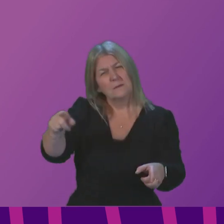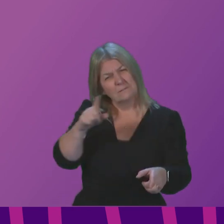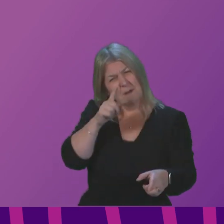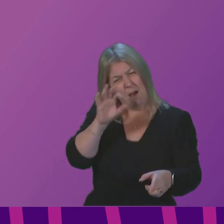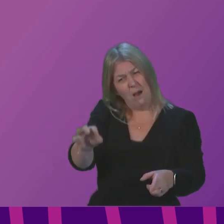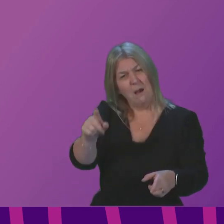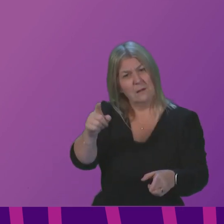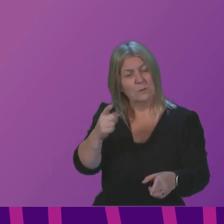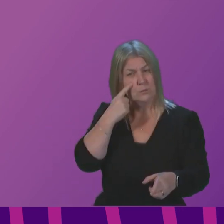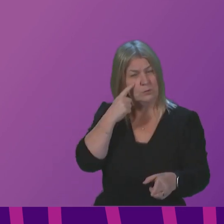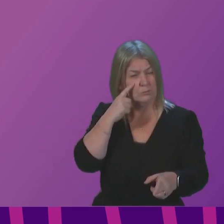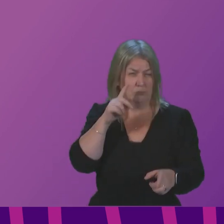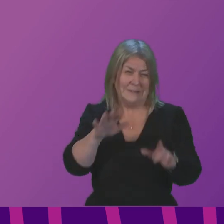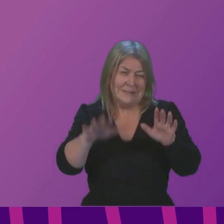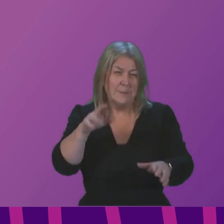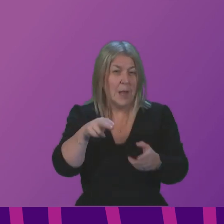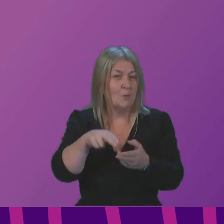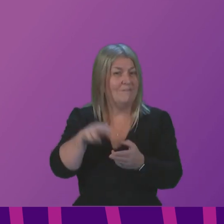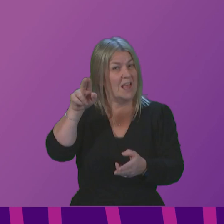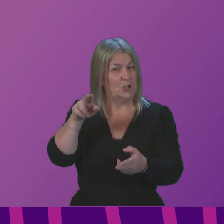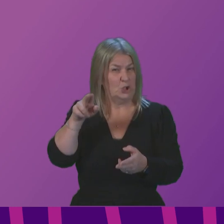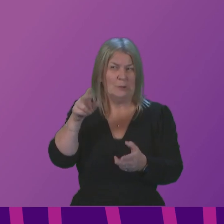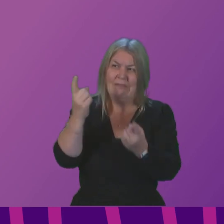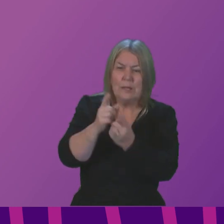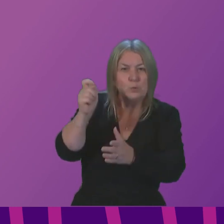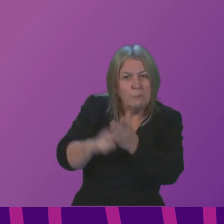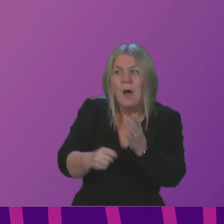price in line with inflation or even slightly above that in the upcoming budget? Will she